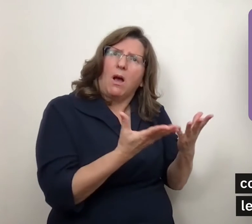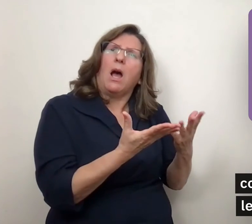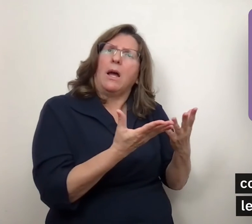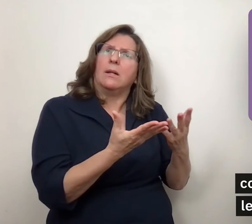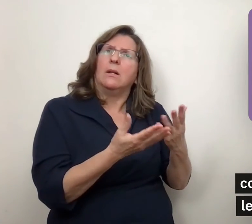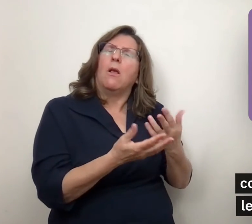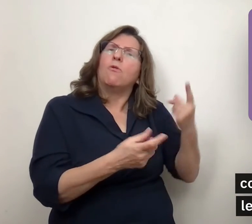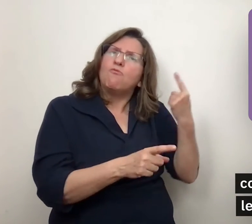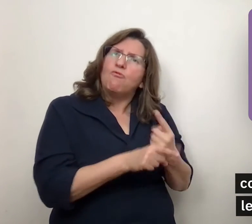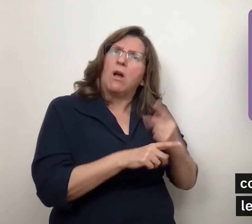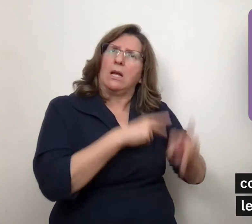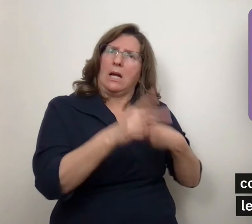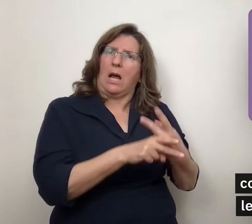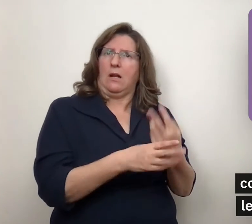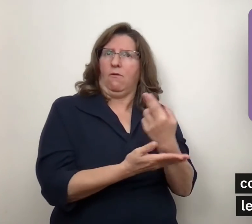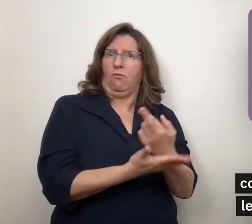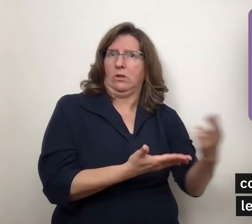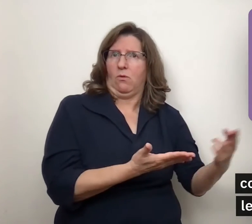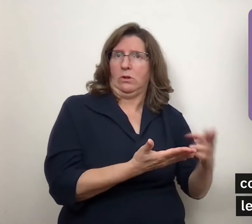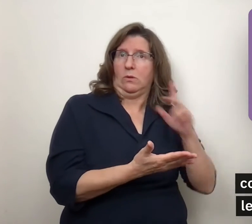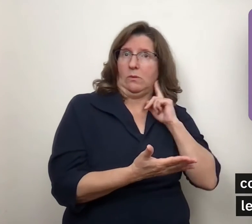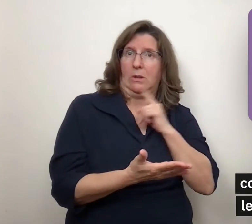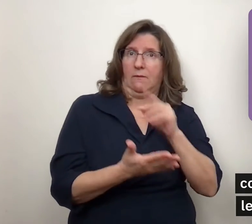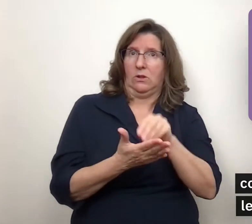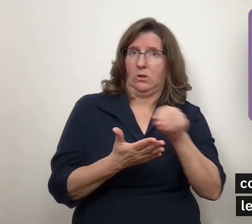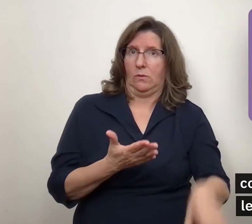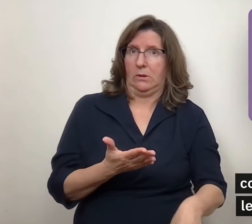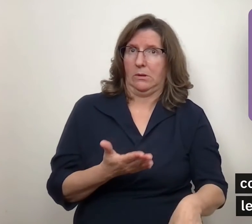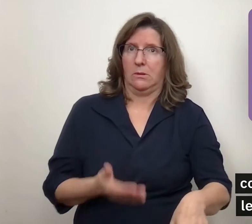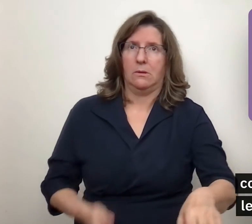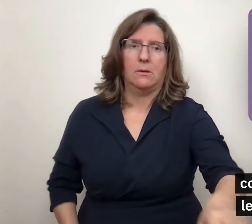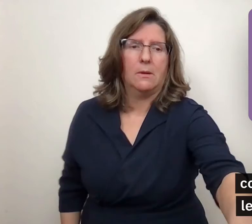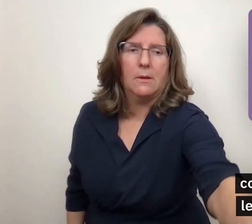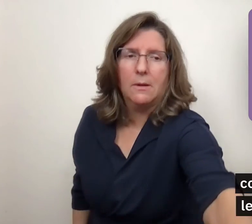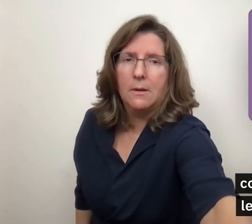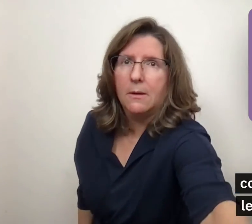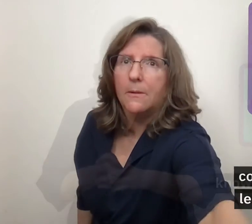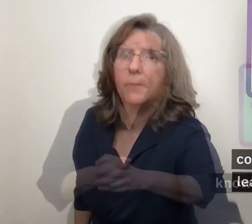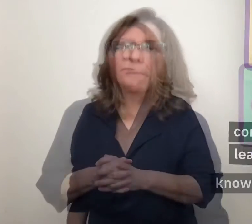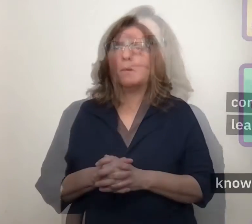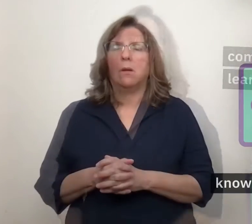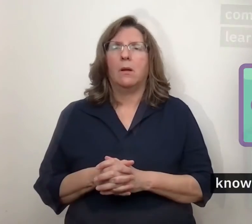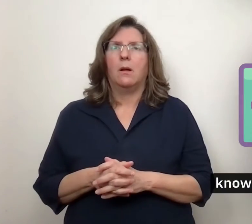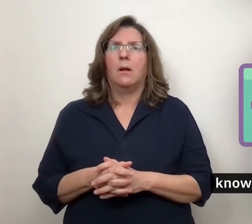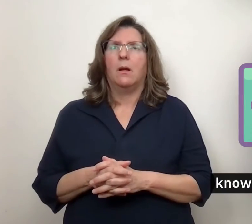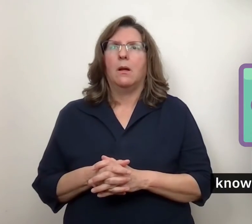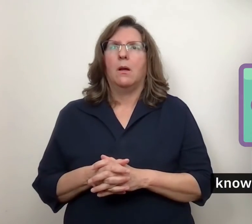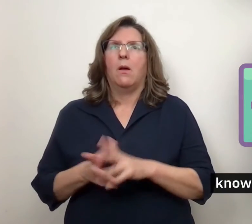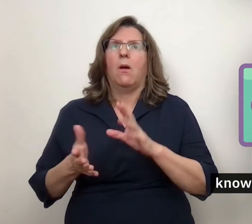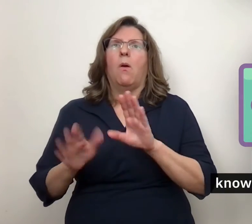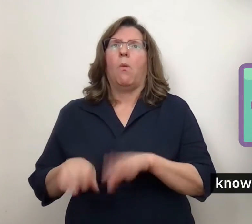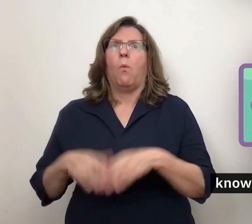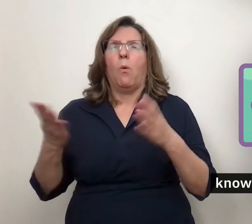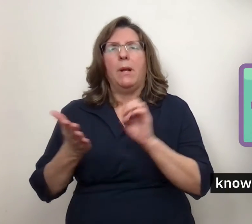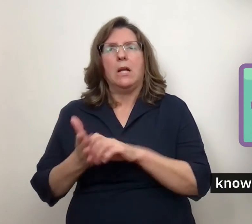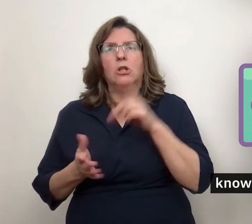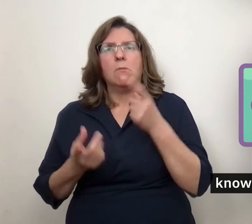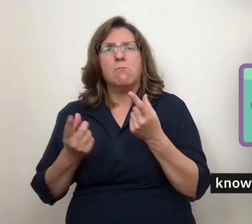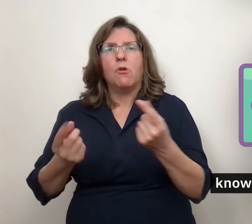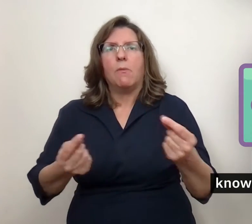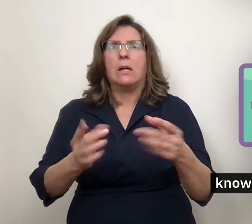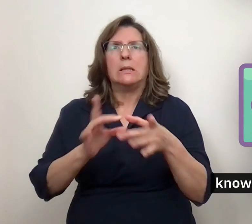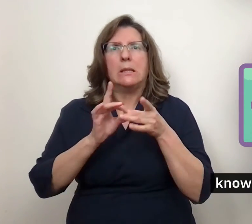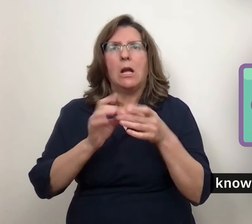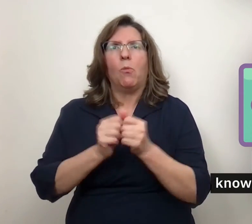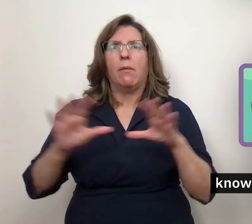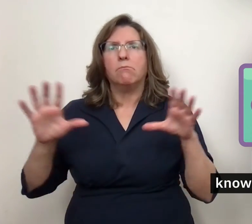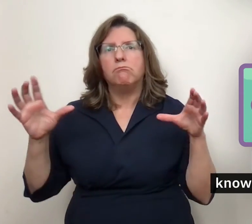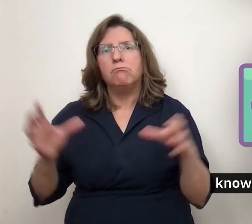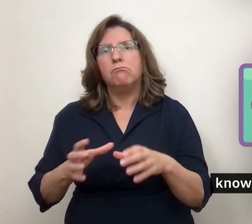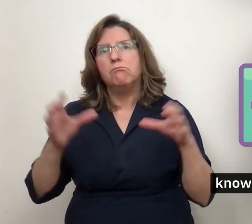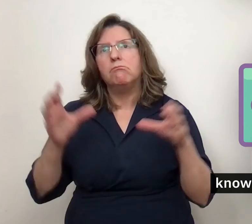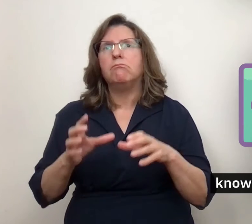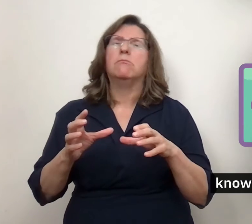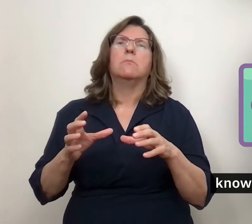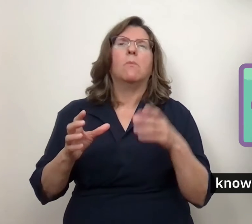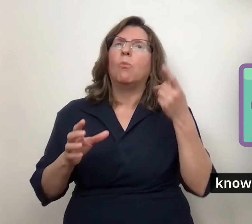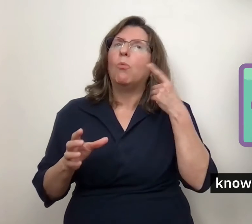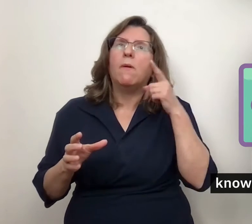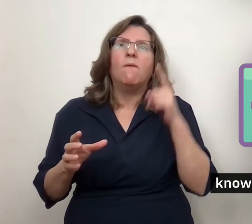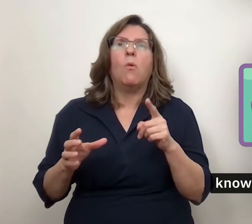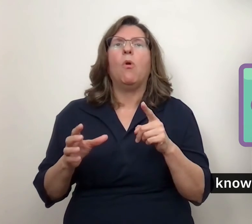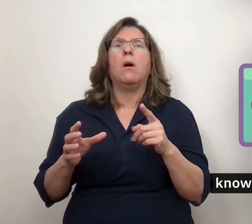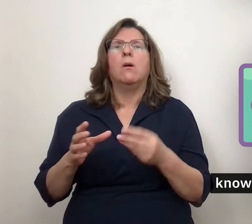the minute {small} movement of the eye brows, the mouth, can all be seen easily.